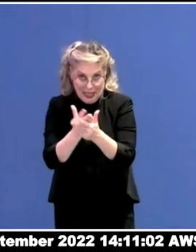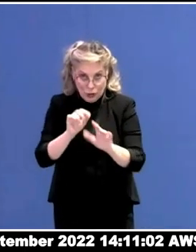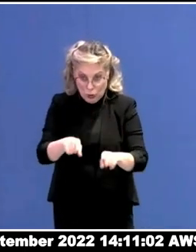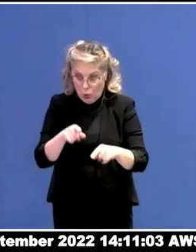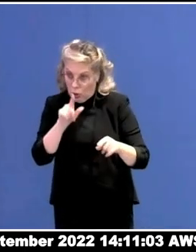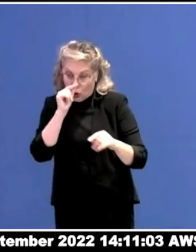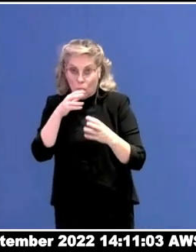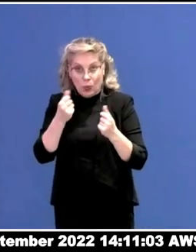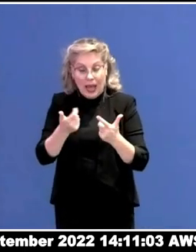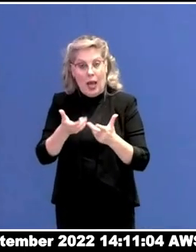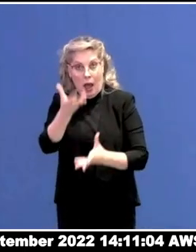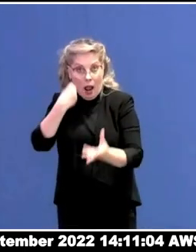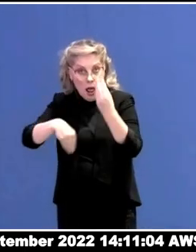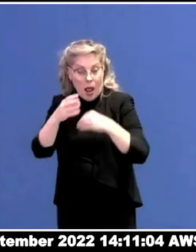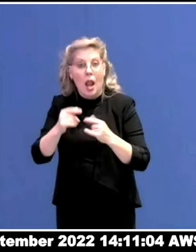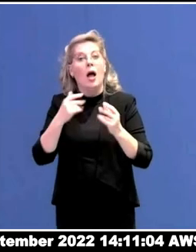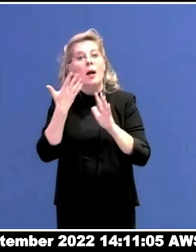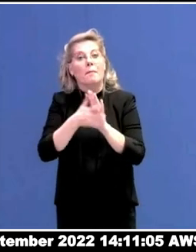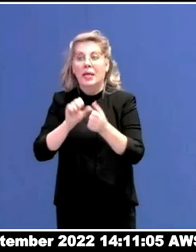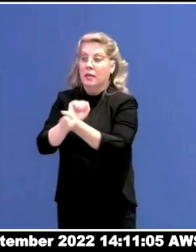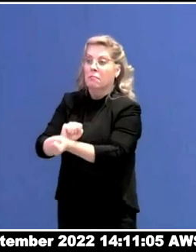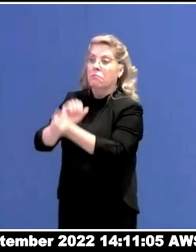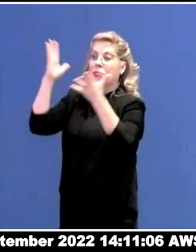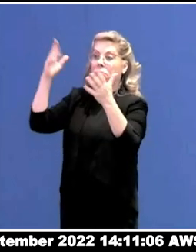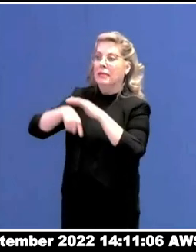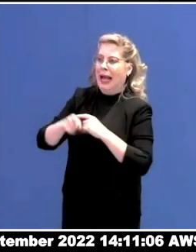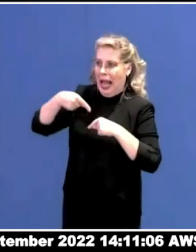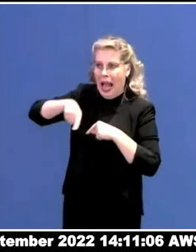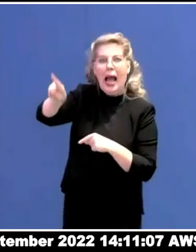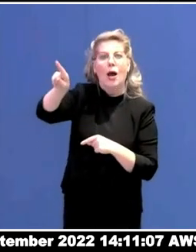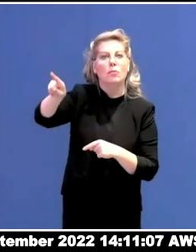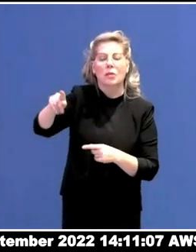When I was in prison and it was a - last in prison and the window of reform was about